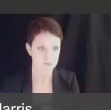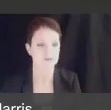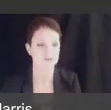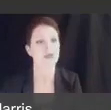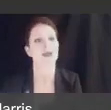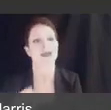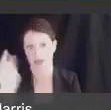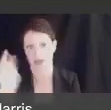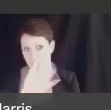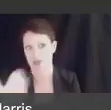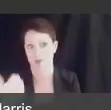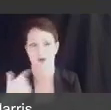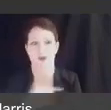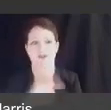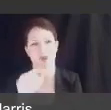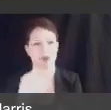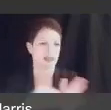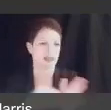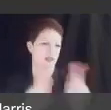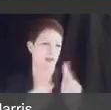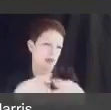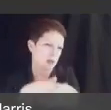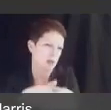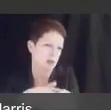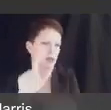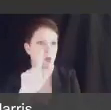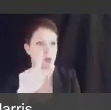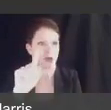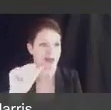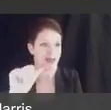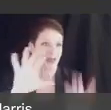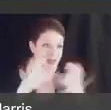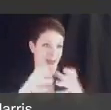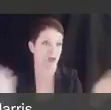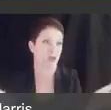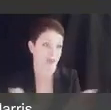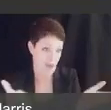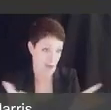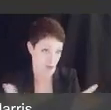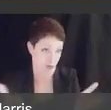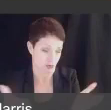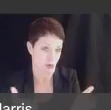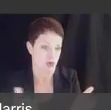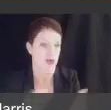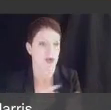about 20,000 people in the 1A category here in the County and we will go as quickly as